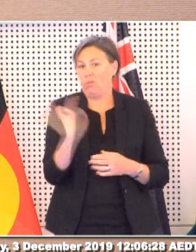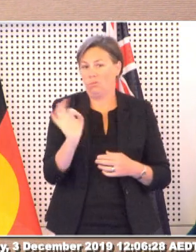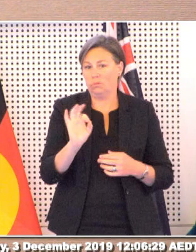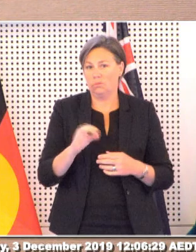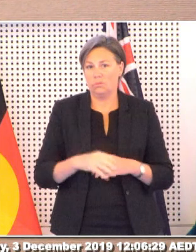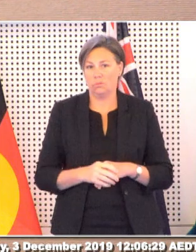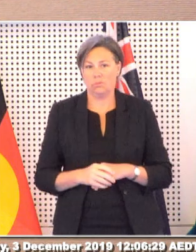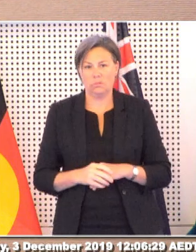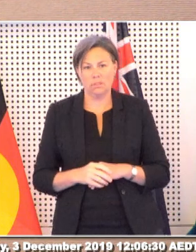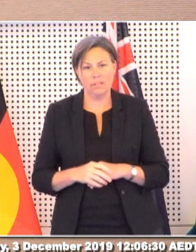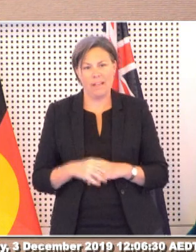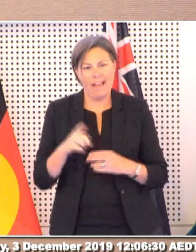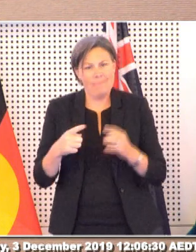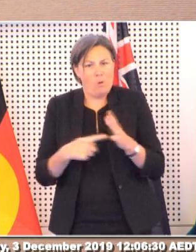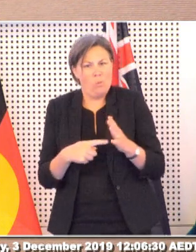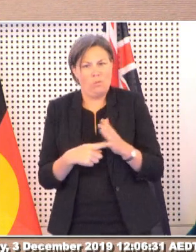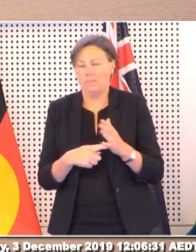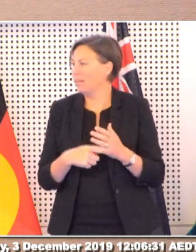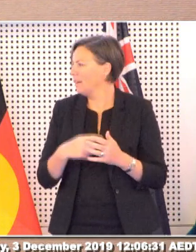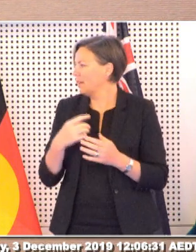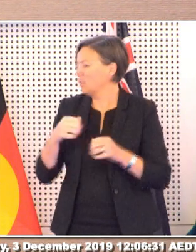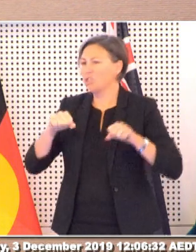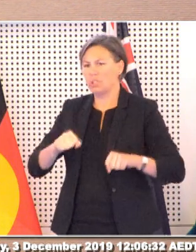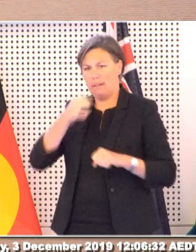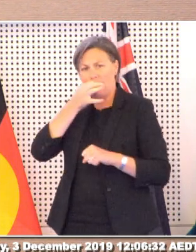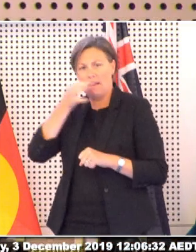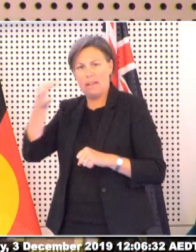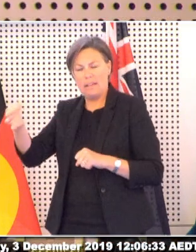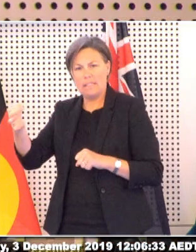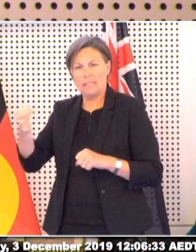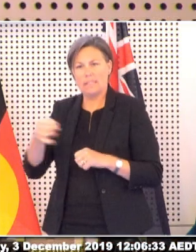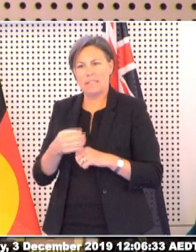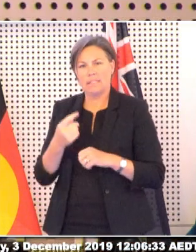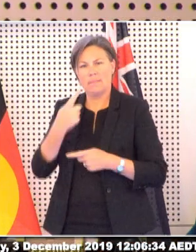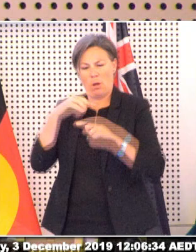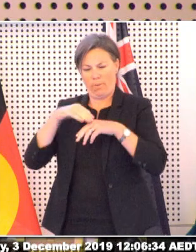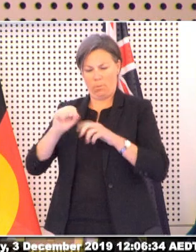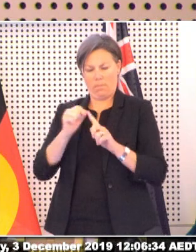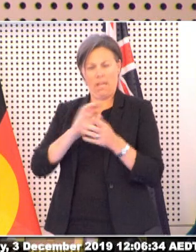Those things really matter. Can you tell us a little bit more about the PhD research? Yes, sure.